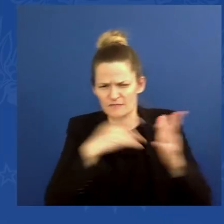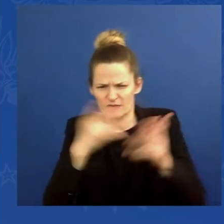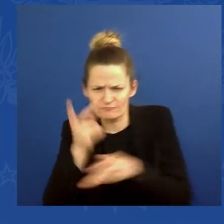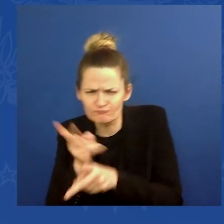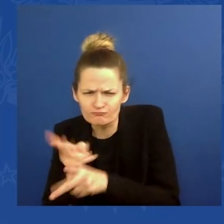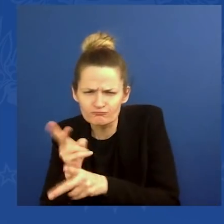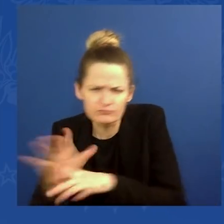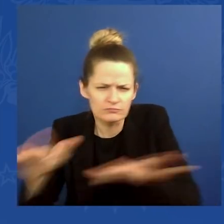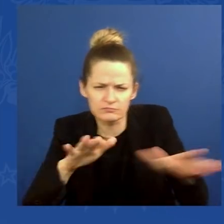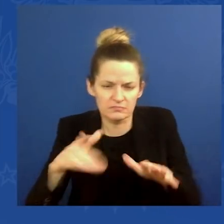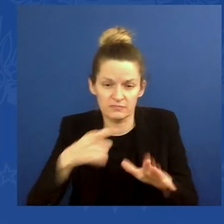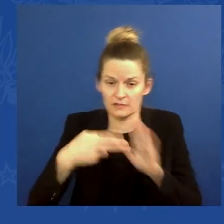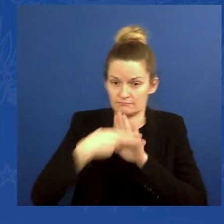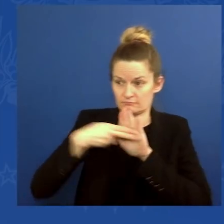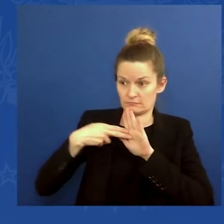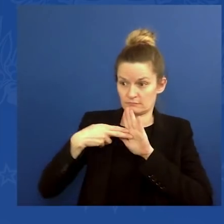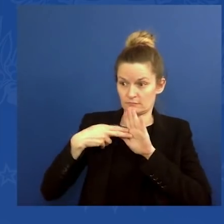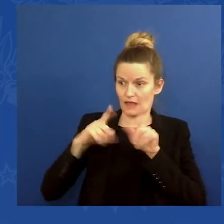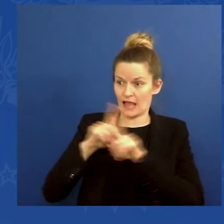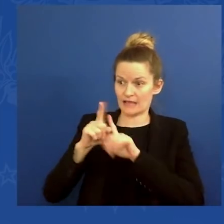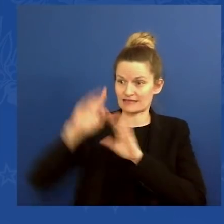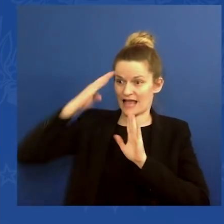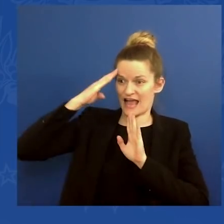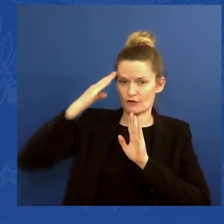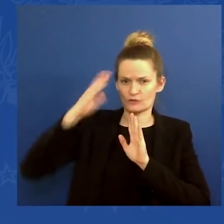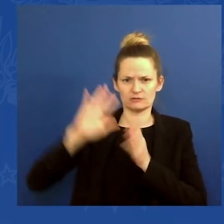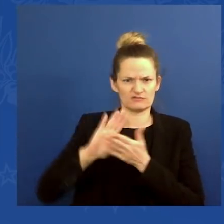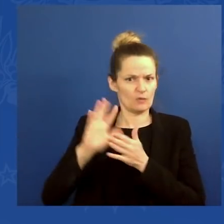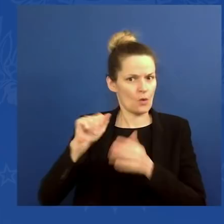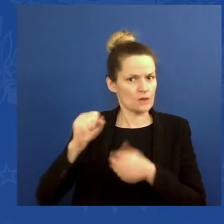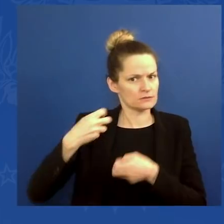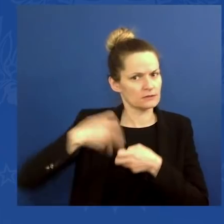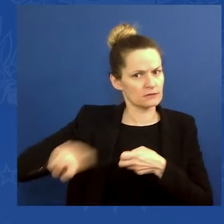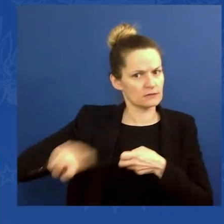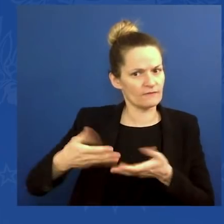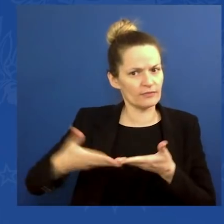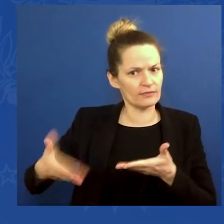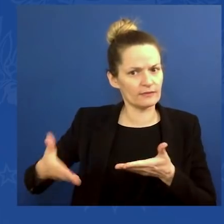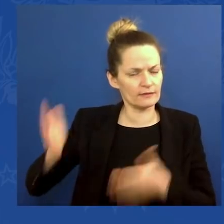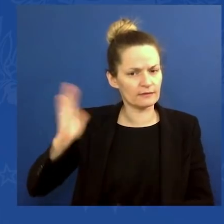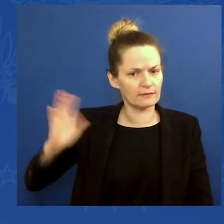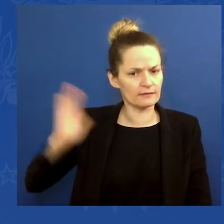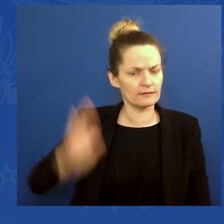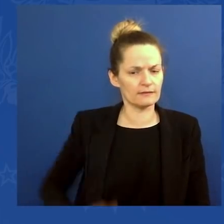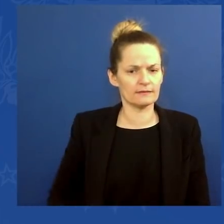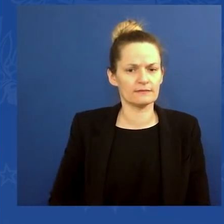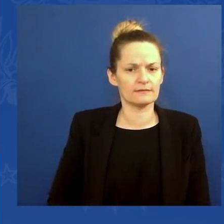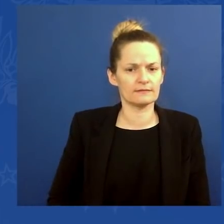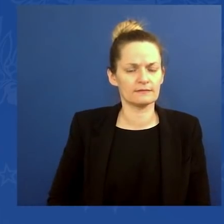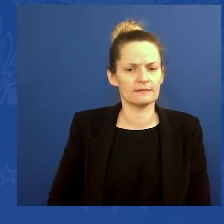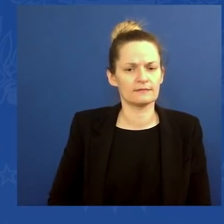My -- my great grandfather Blewitt, my -- on --